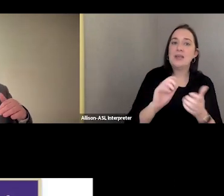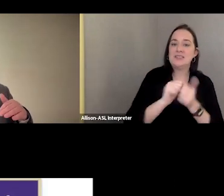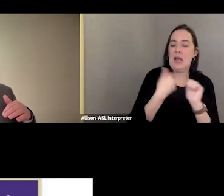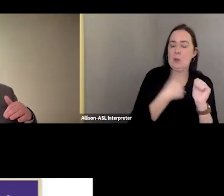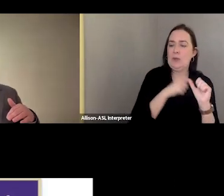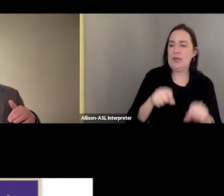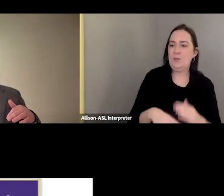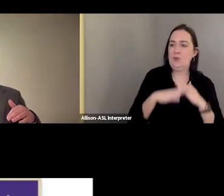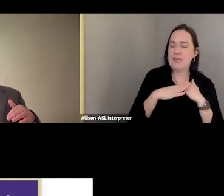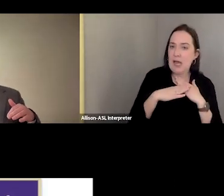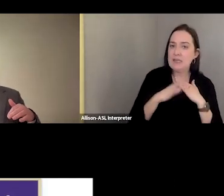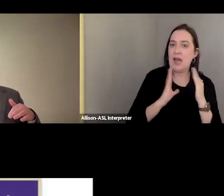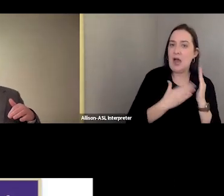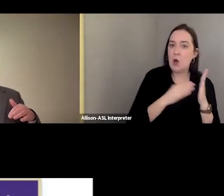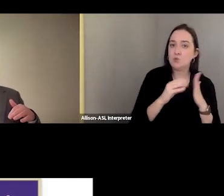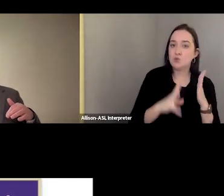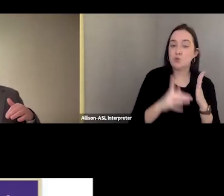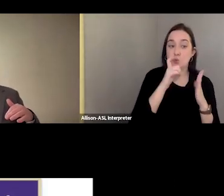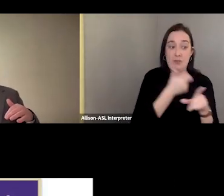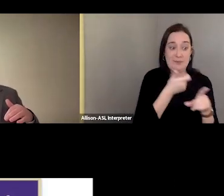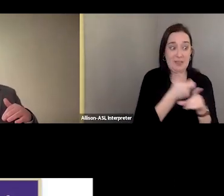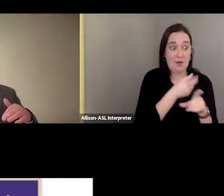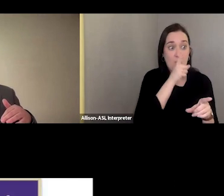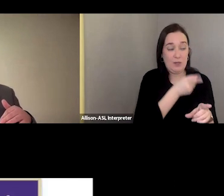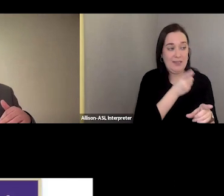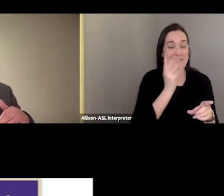who might be experiencing outright bullying or badgering or any kind of